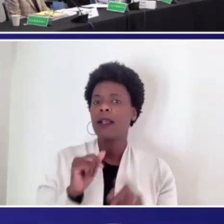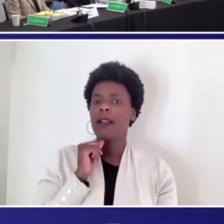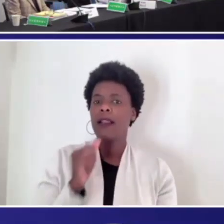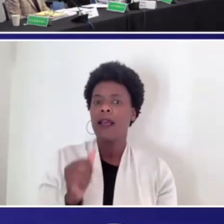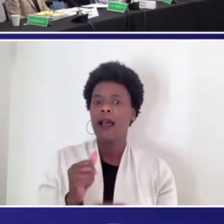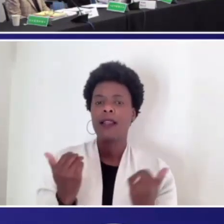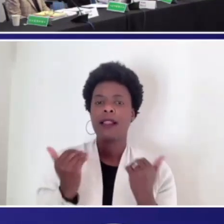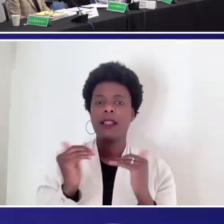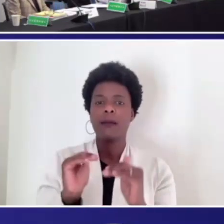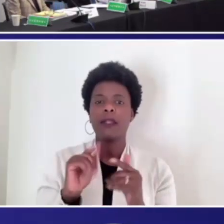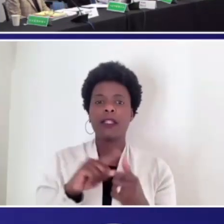to be totally clear.